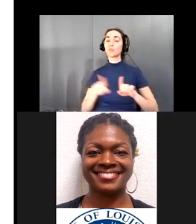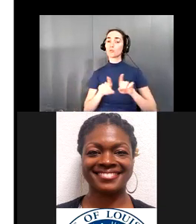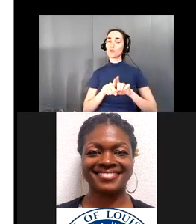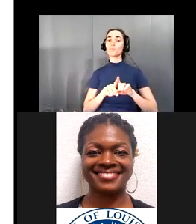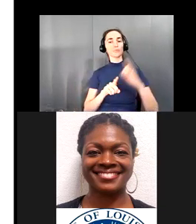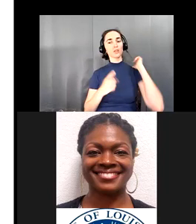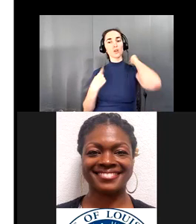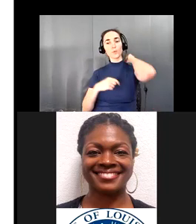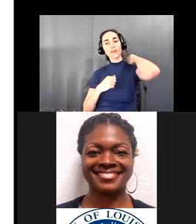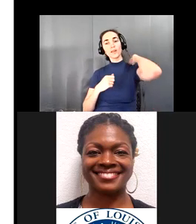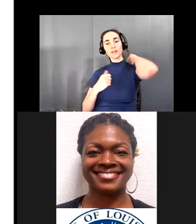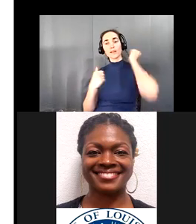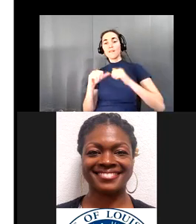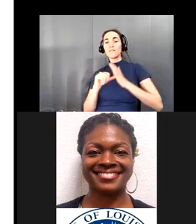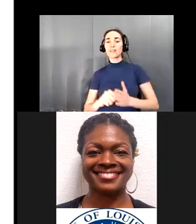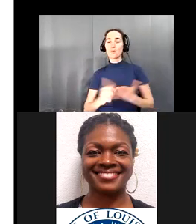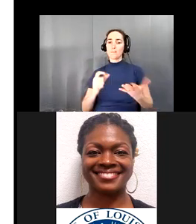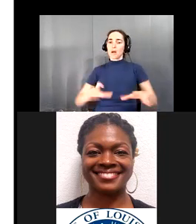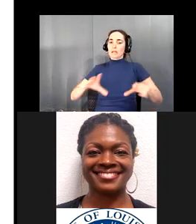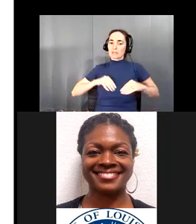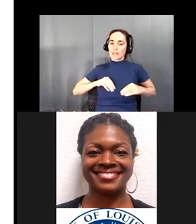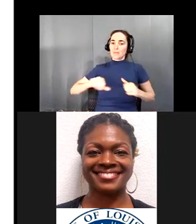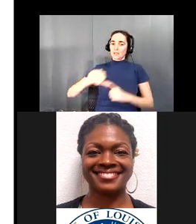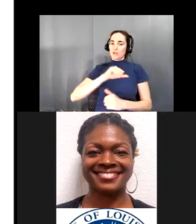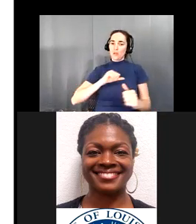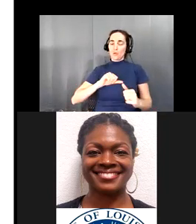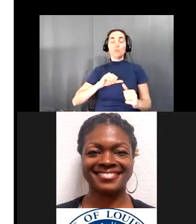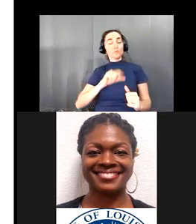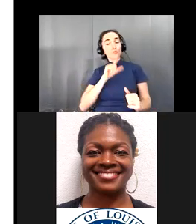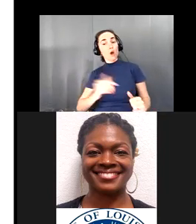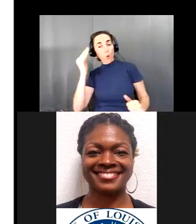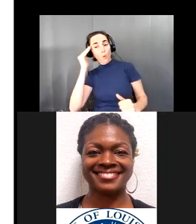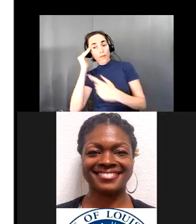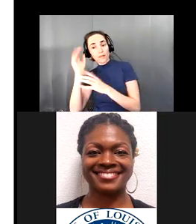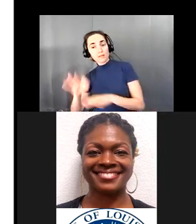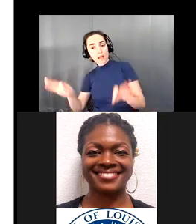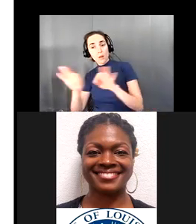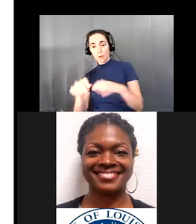on awareness as well but I'm very big on acceptance and if we can get to know each other no matter